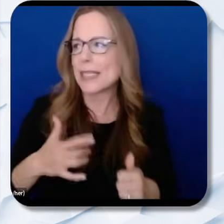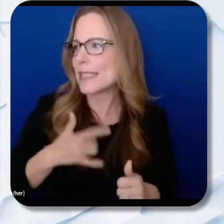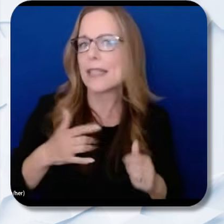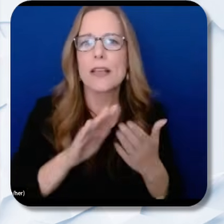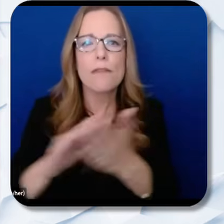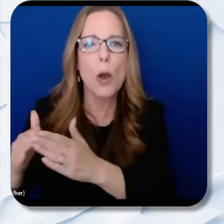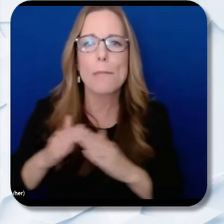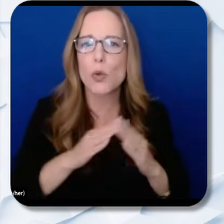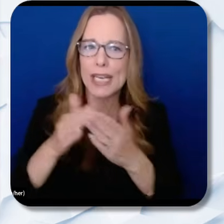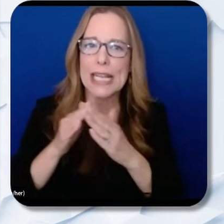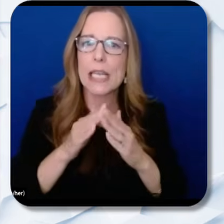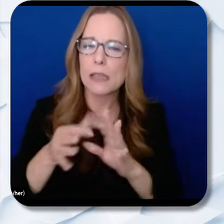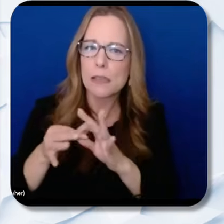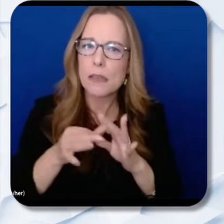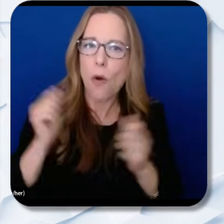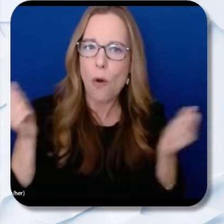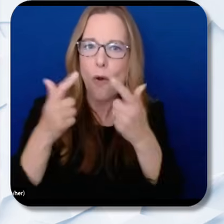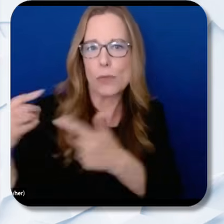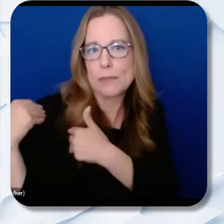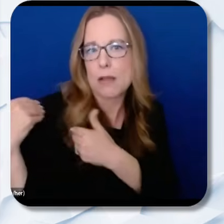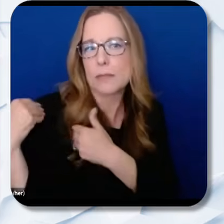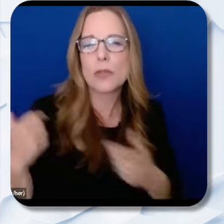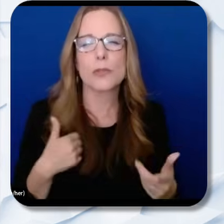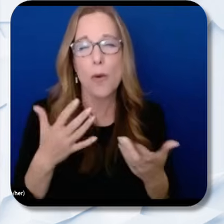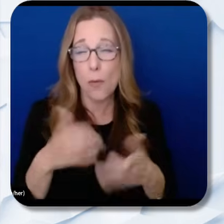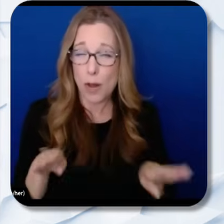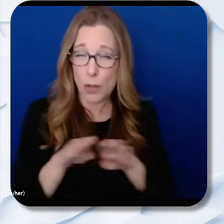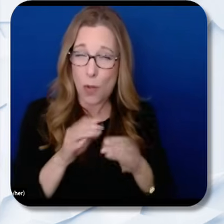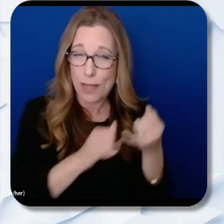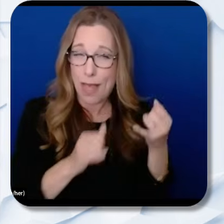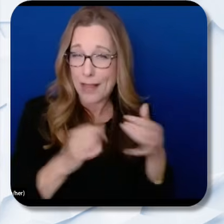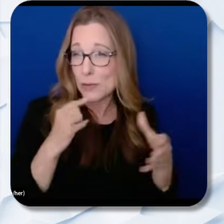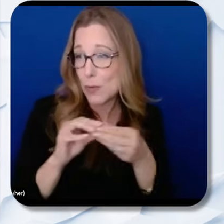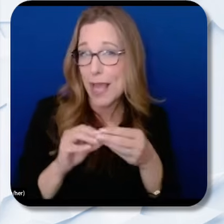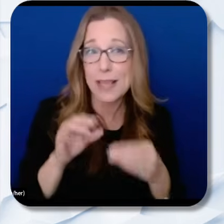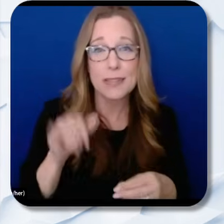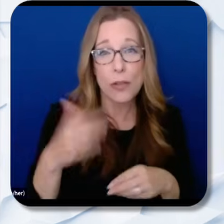or my takeaways. And the first is that youth homelessness can be difficult to see.